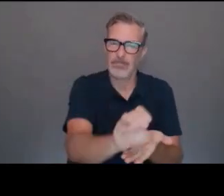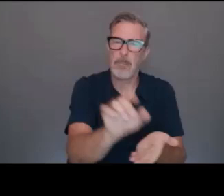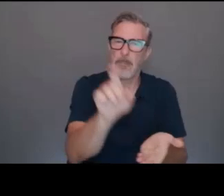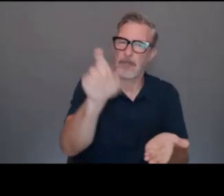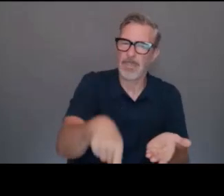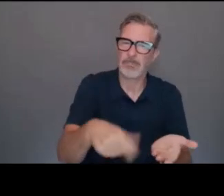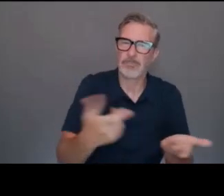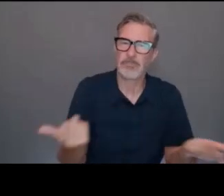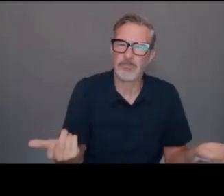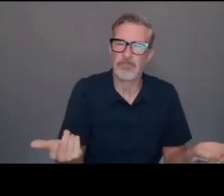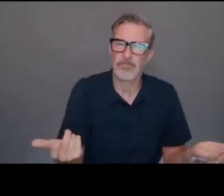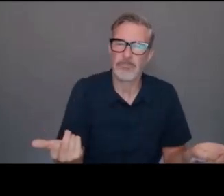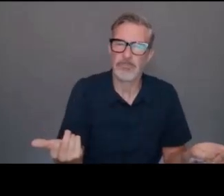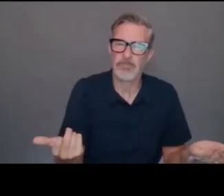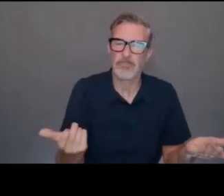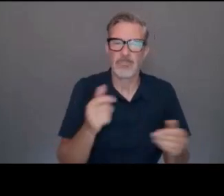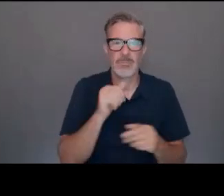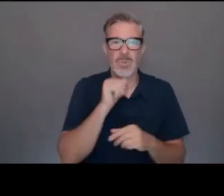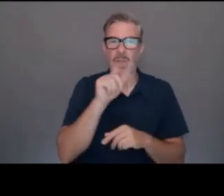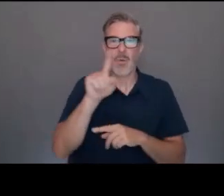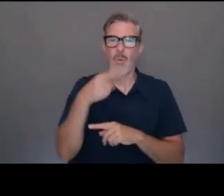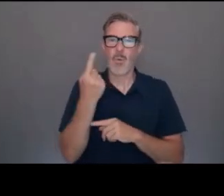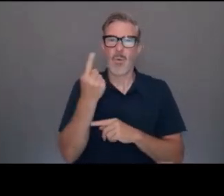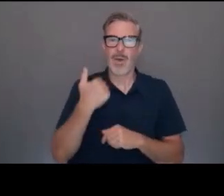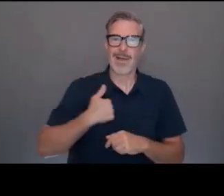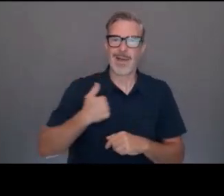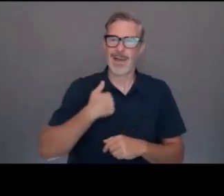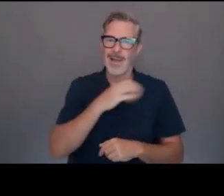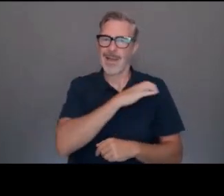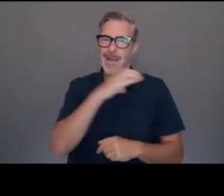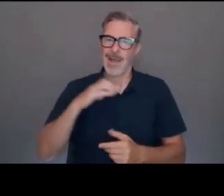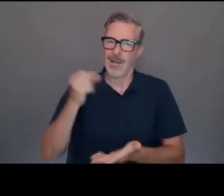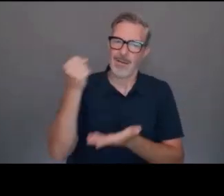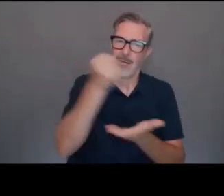This can include the payment of performance or exhibition fees to the